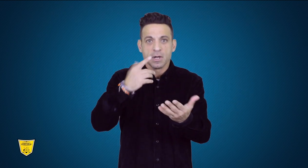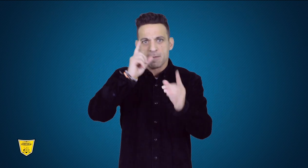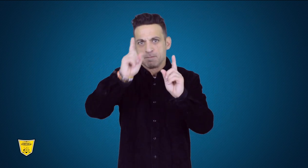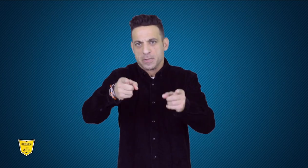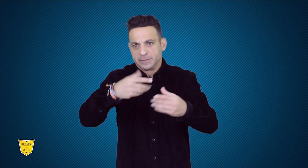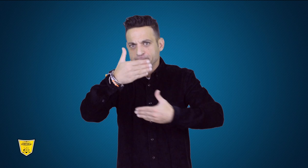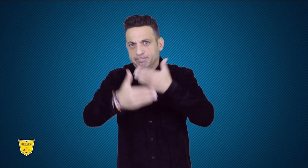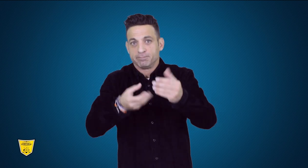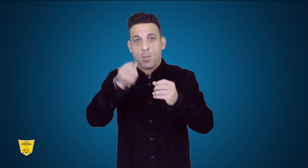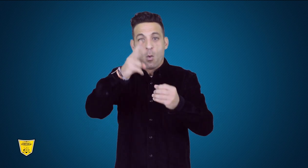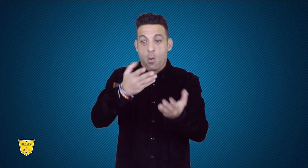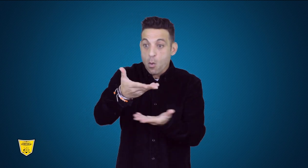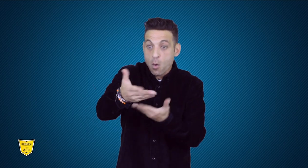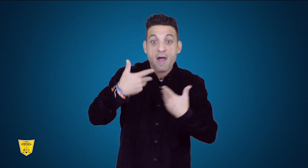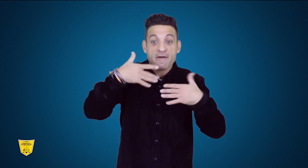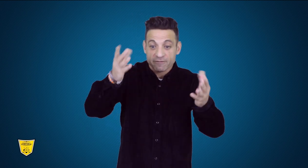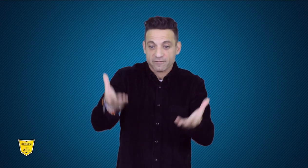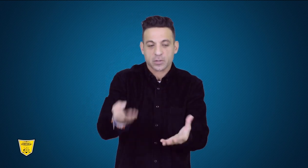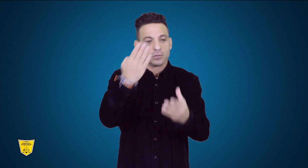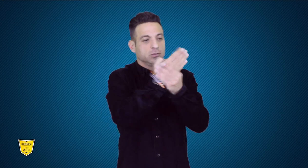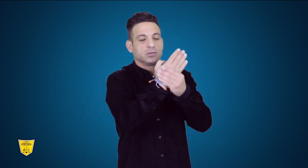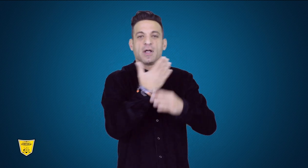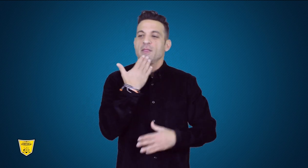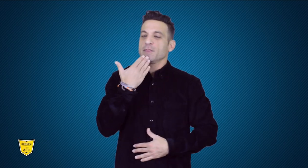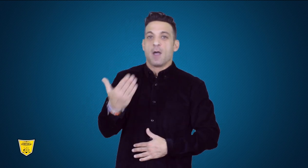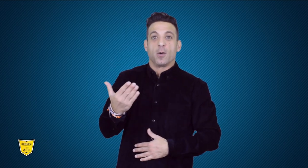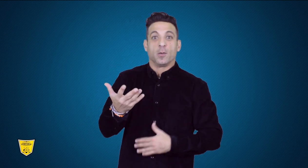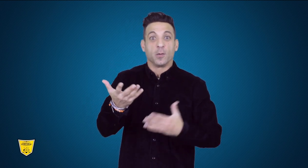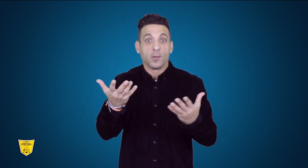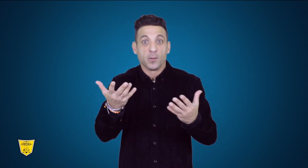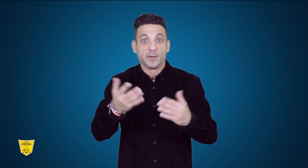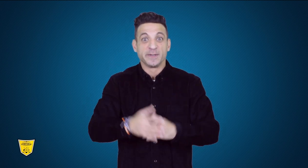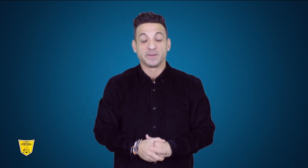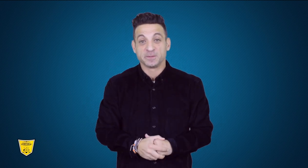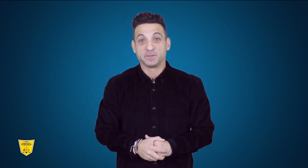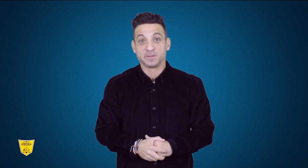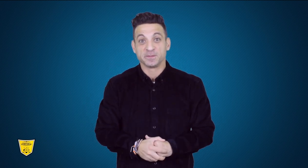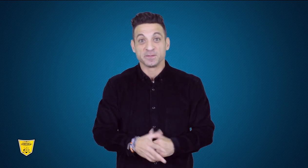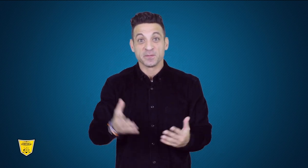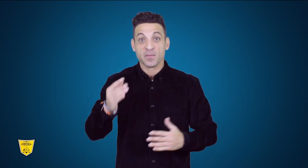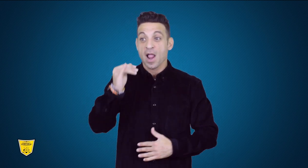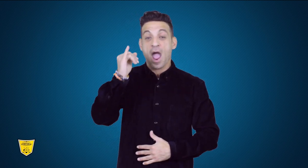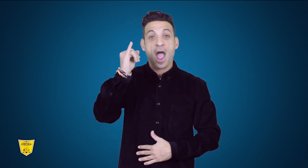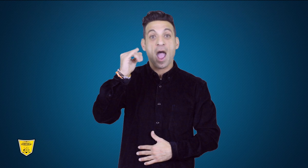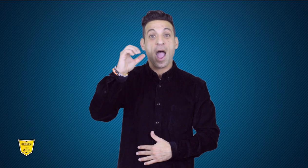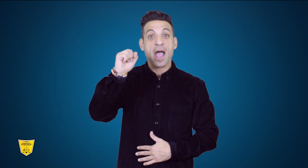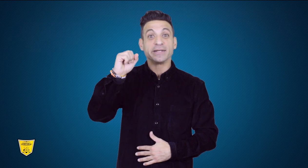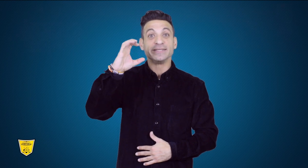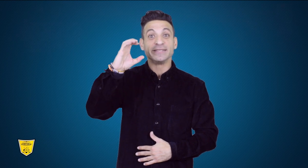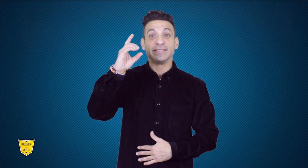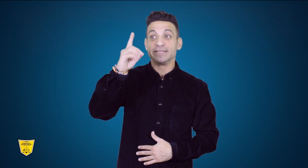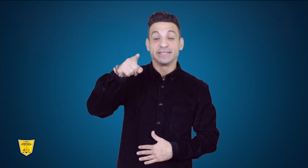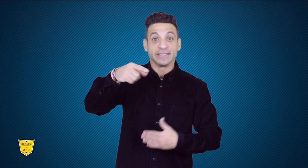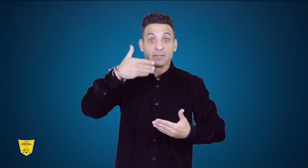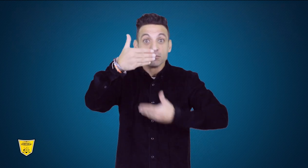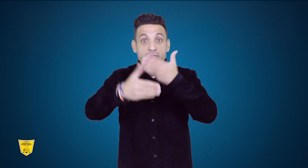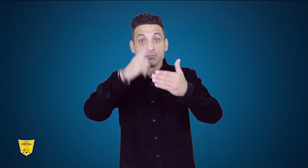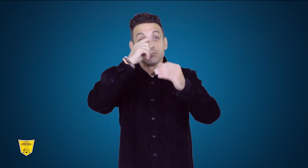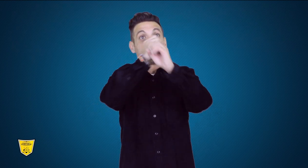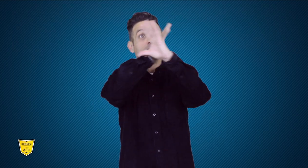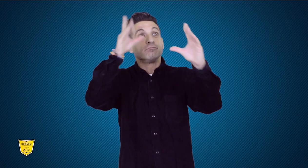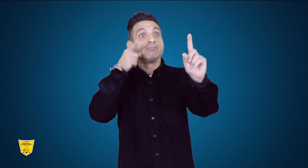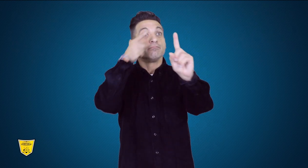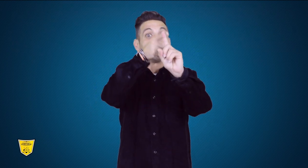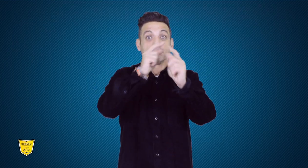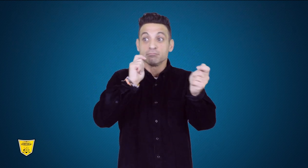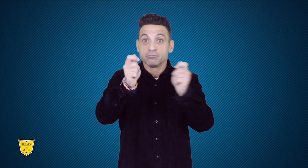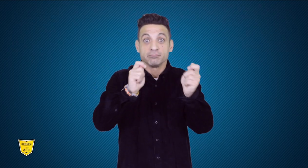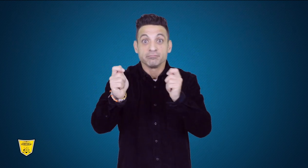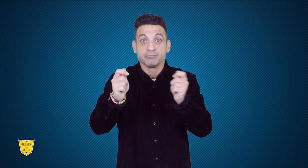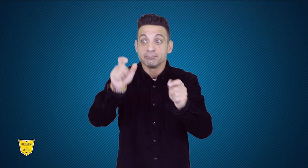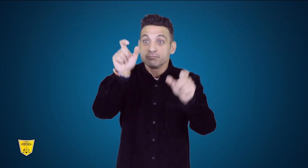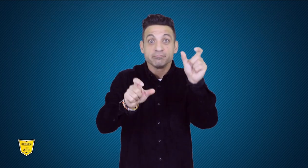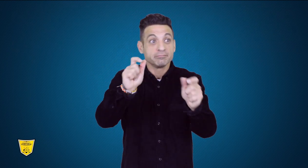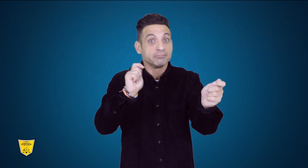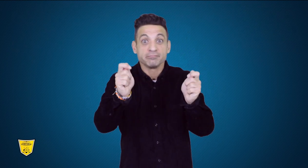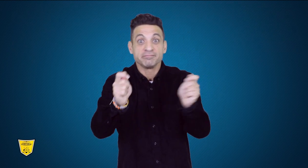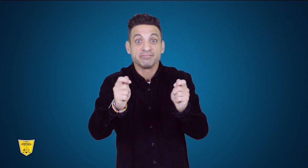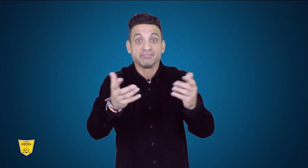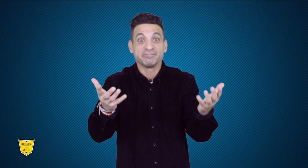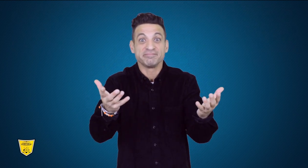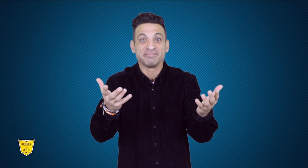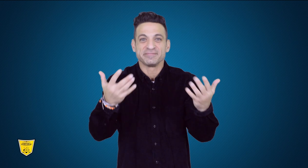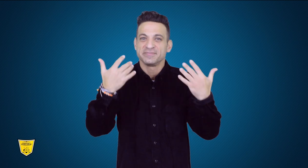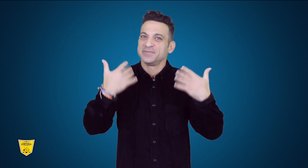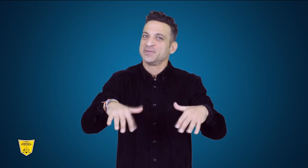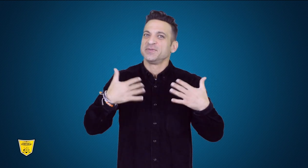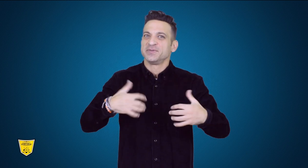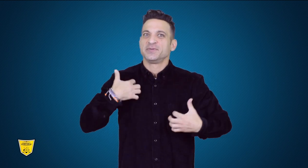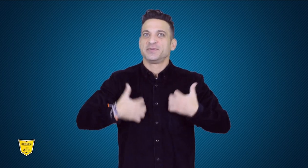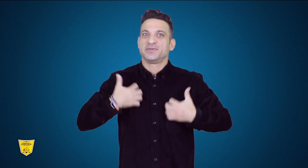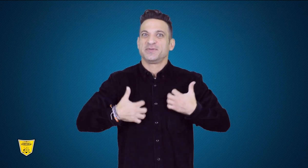recommendations or will it be shelved? Will ICSD staffing change?